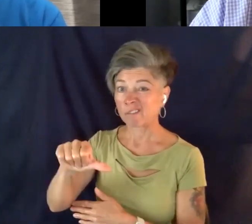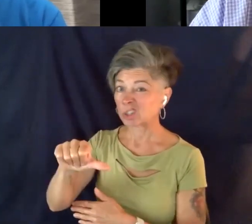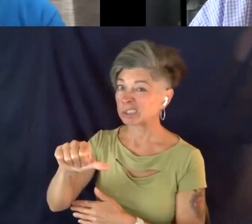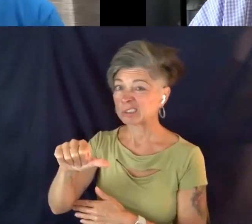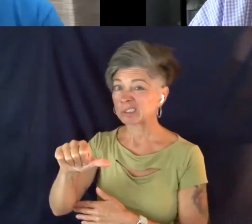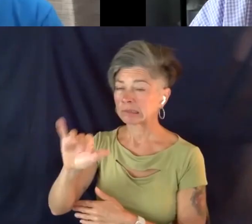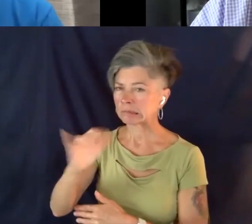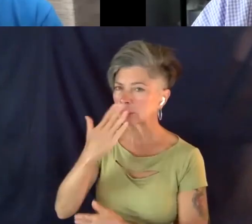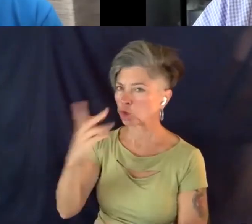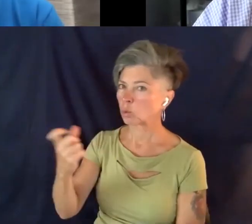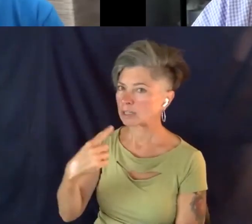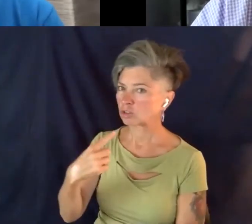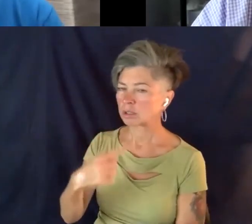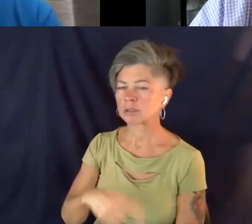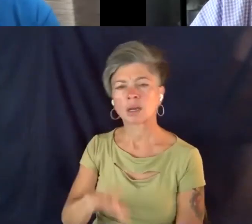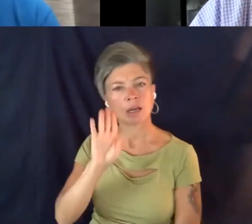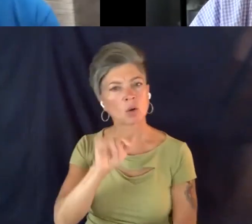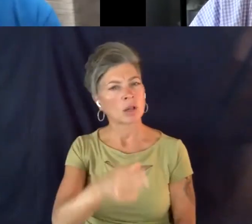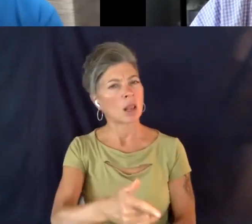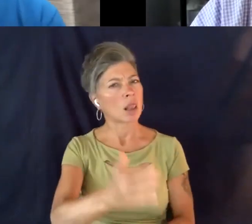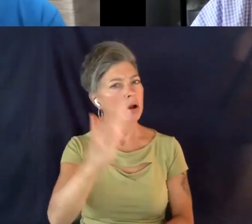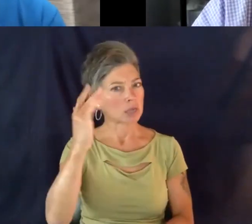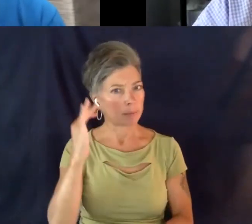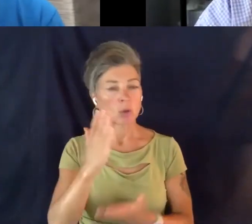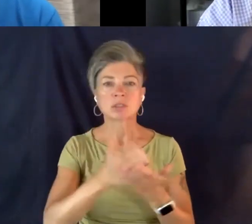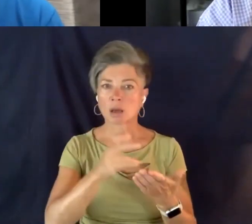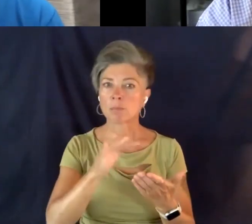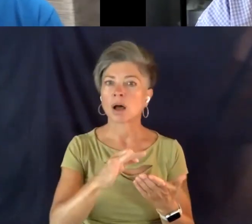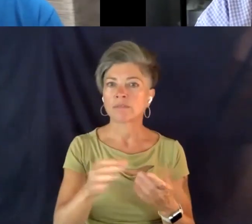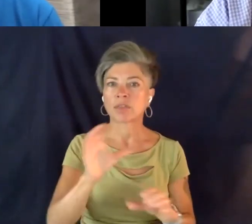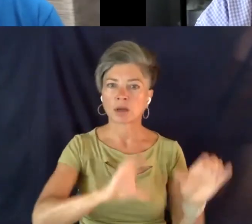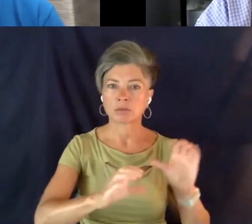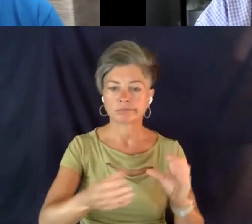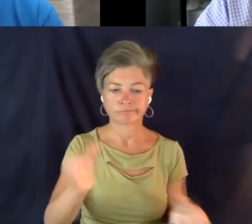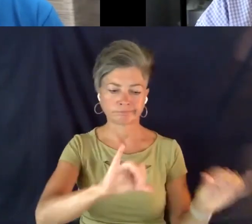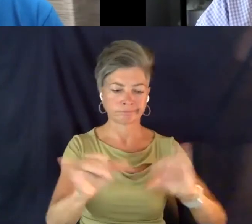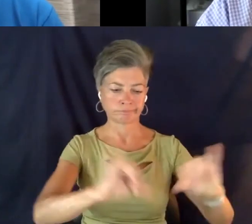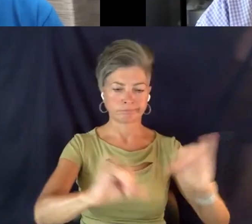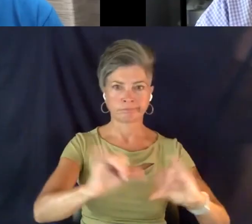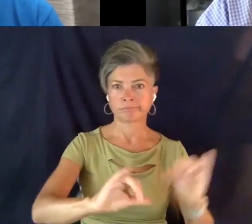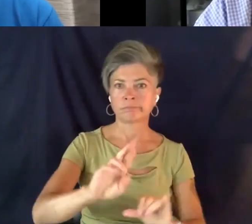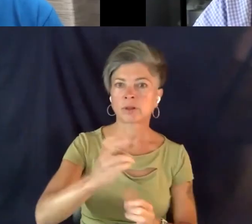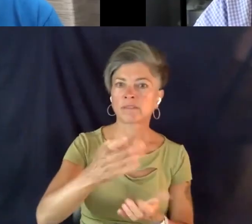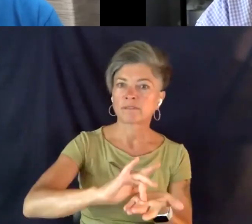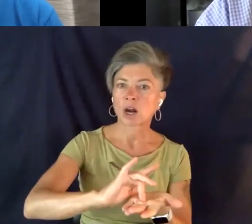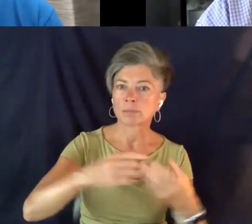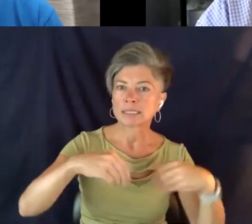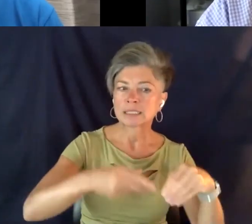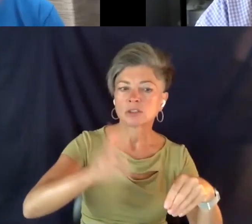And I know this is a long time ago, but I know that some of the compounding pharmacies used to do some applications of estrogen.